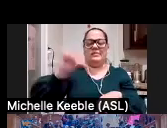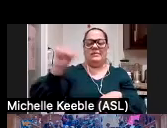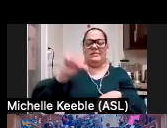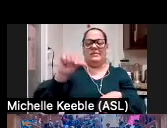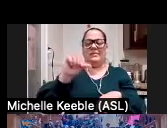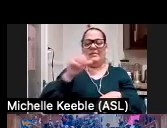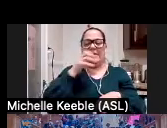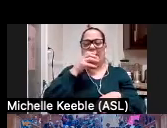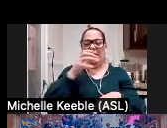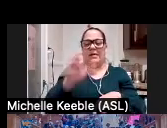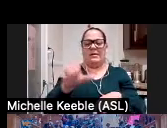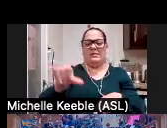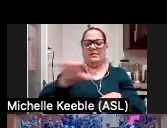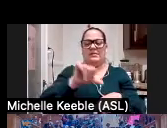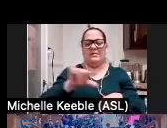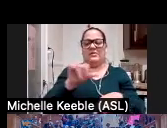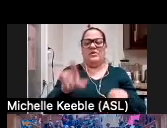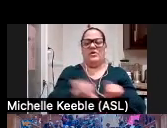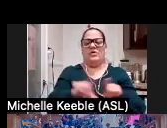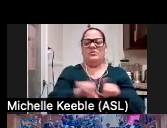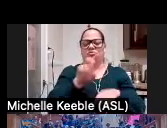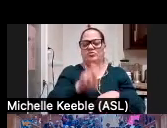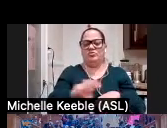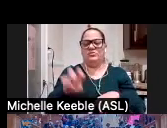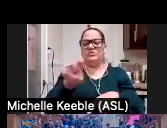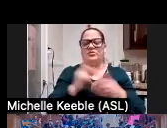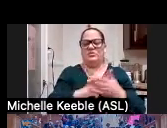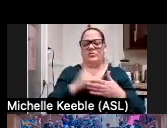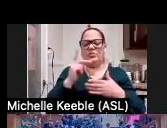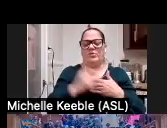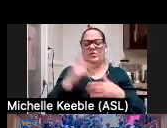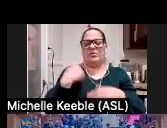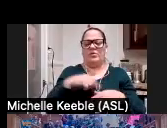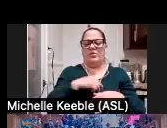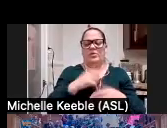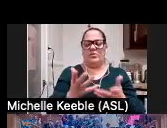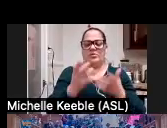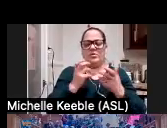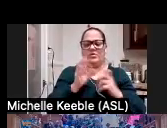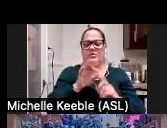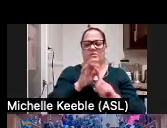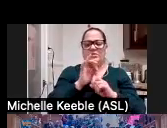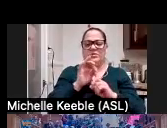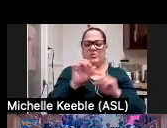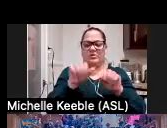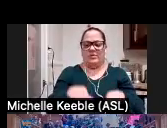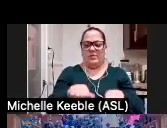transitional programs. And yeah, we we wanted to make it as special as possible when it comes to